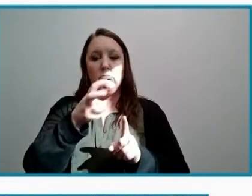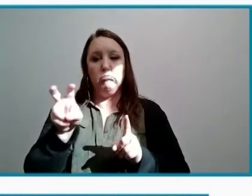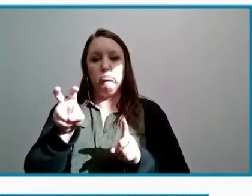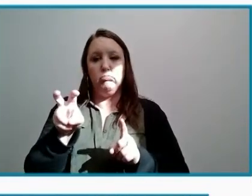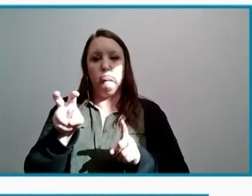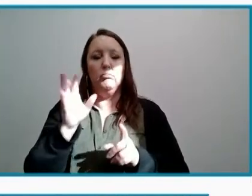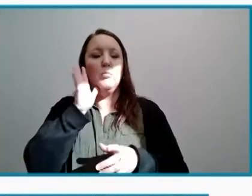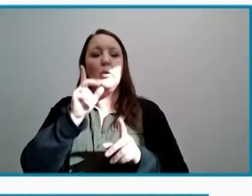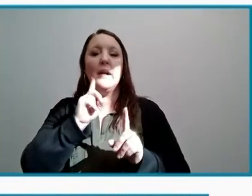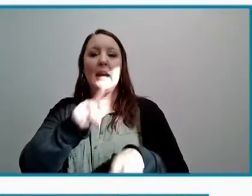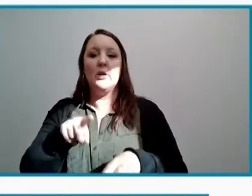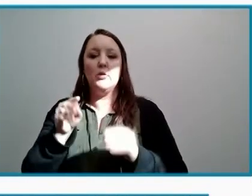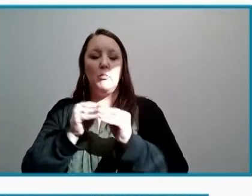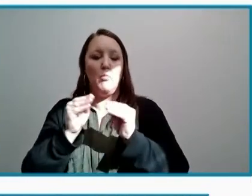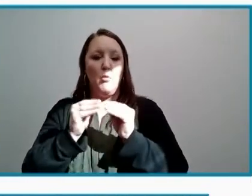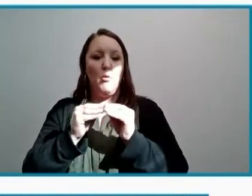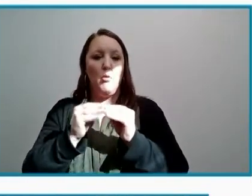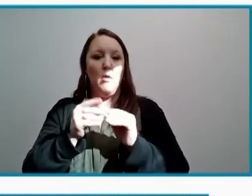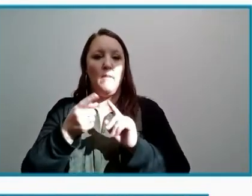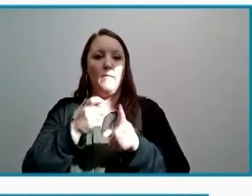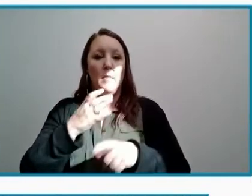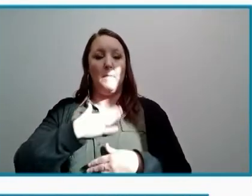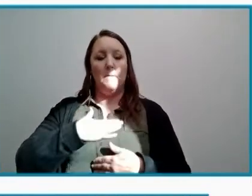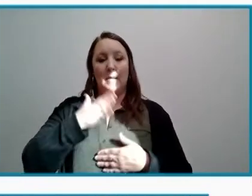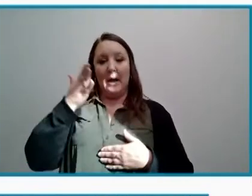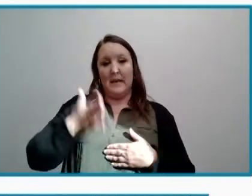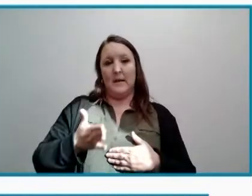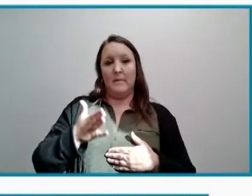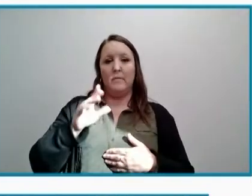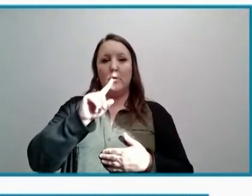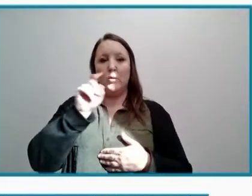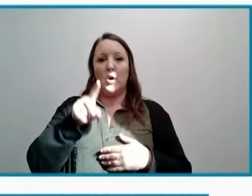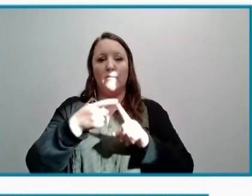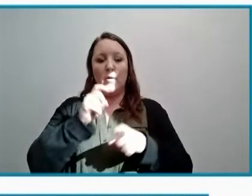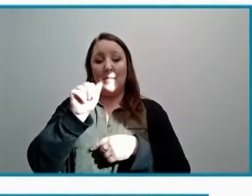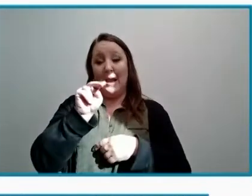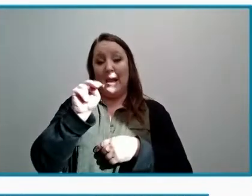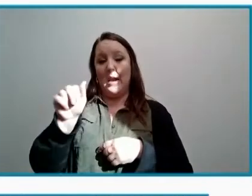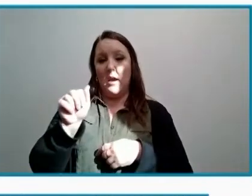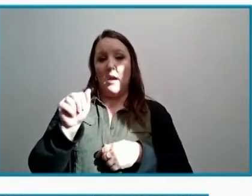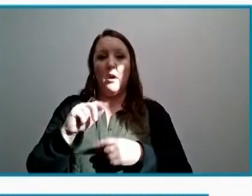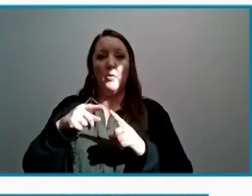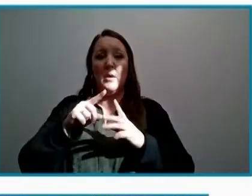from my end. So this is a question from Anna. When first building a partnership,